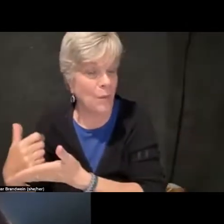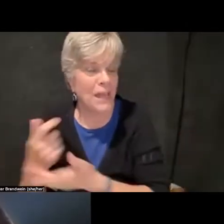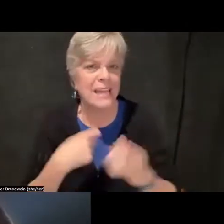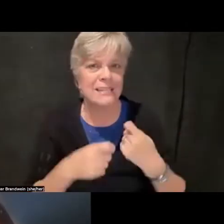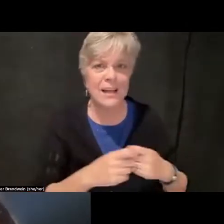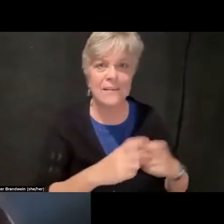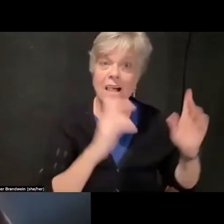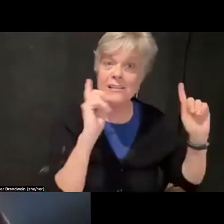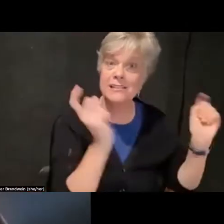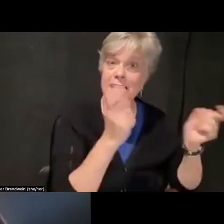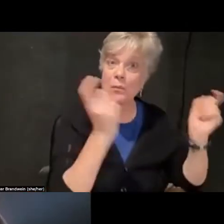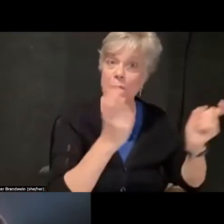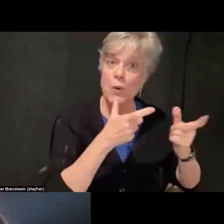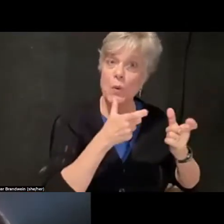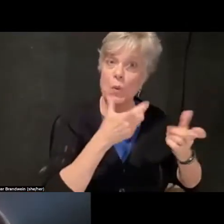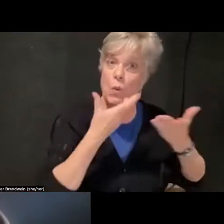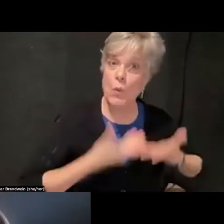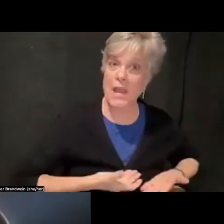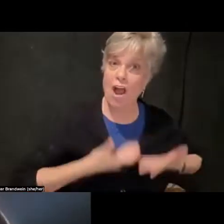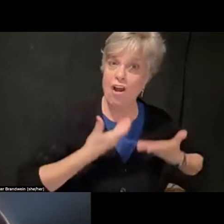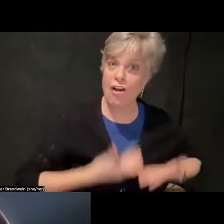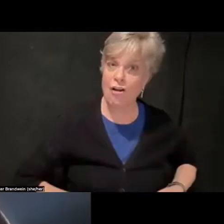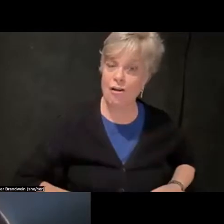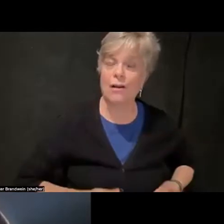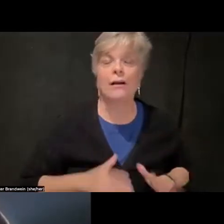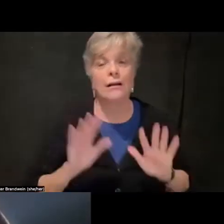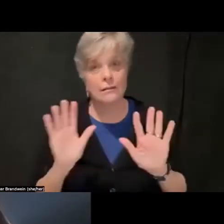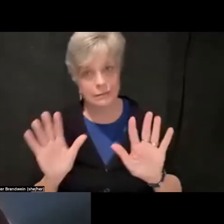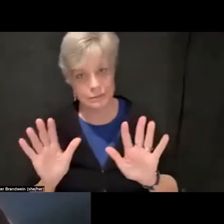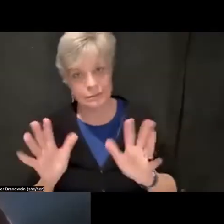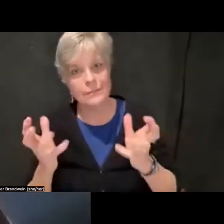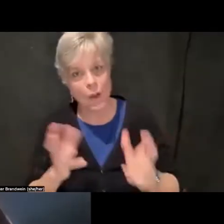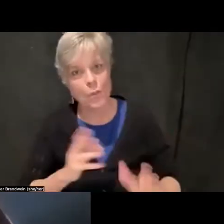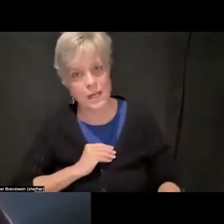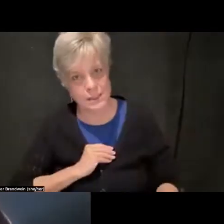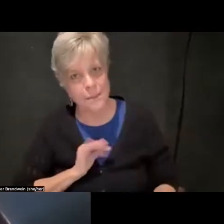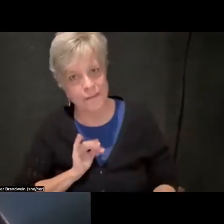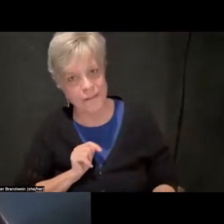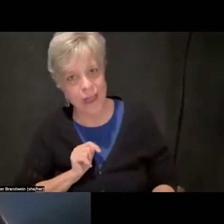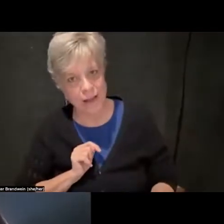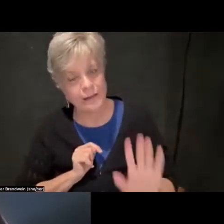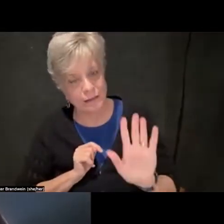And I just wanna own the fact, right? 'Cause some of you all might be, well, I mean it's a hidden gem